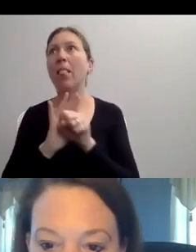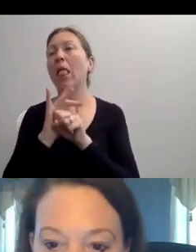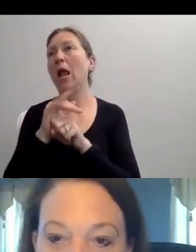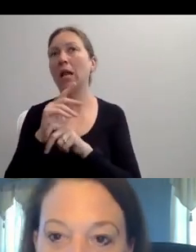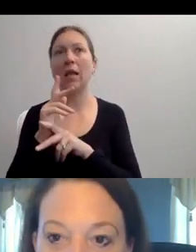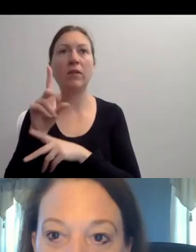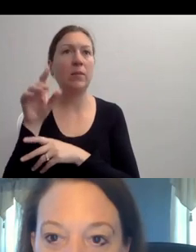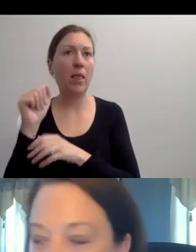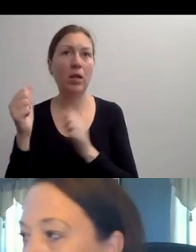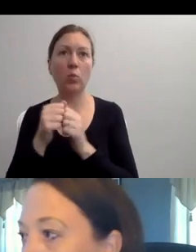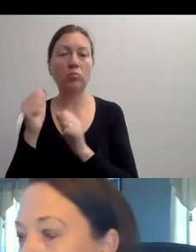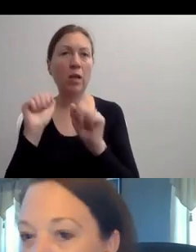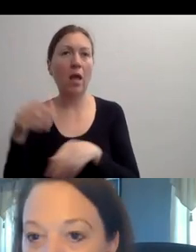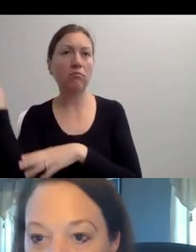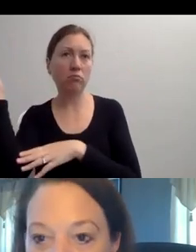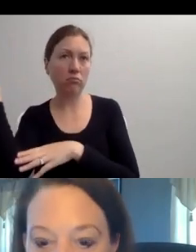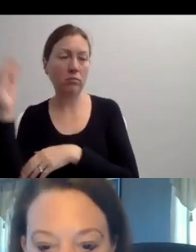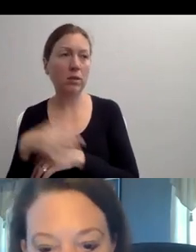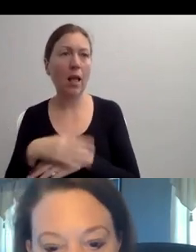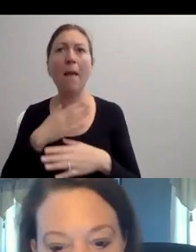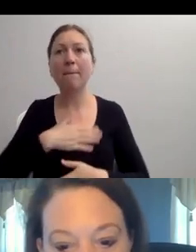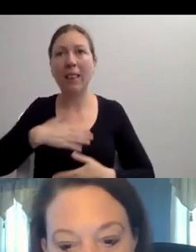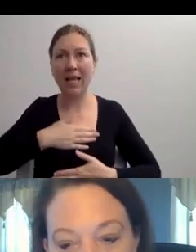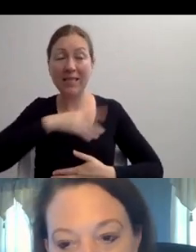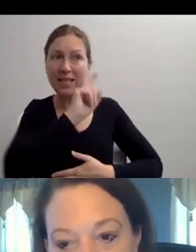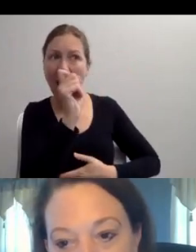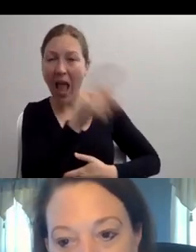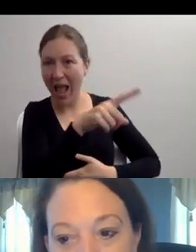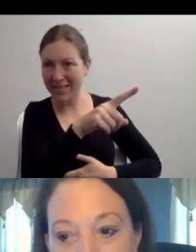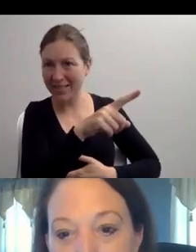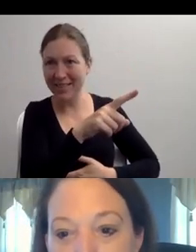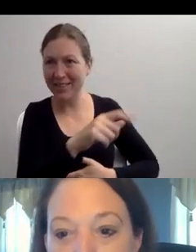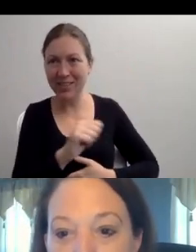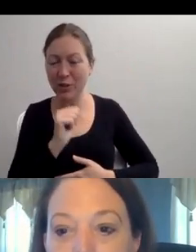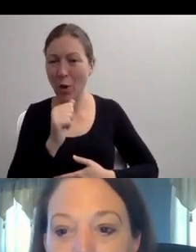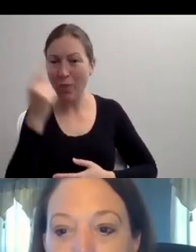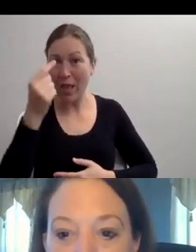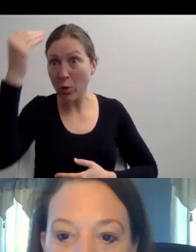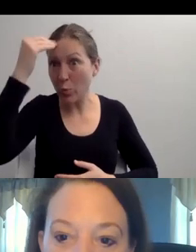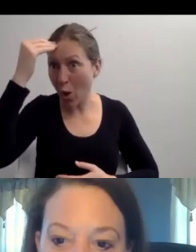FOLLOW US ON FACEBOOK, INSTAGRAM, TWITTER TO KEEP UP WITH US.